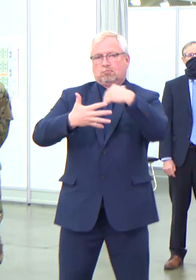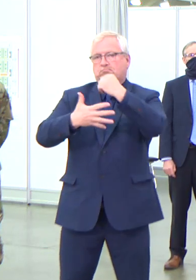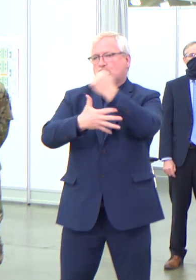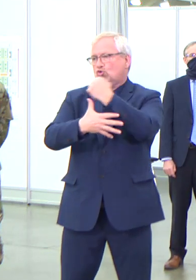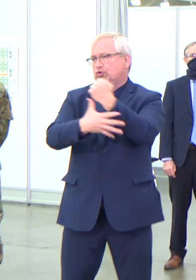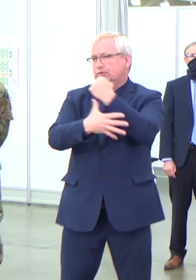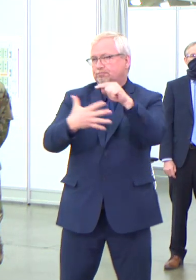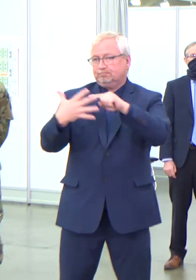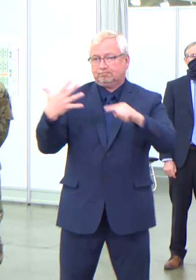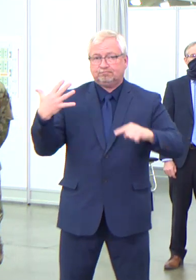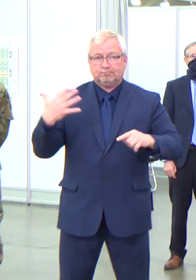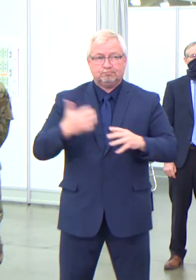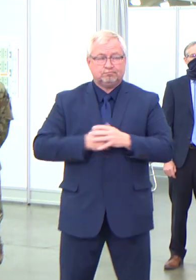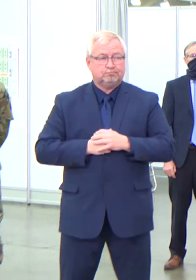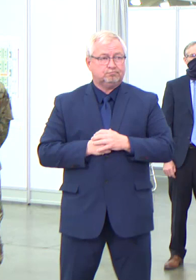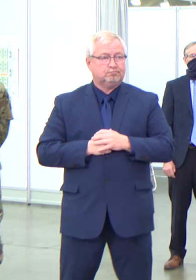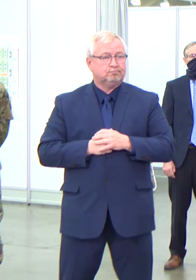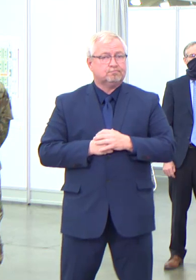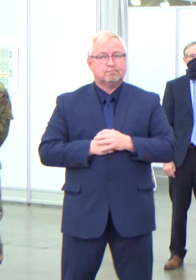and these 12 Maryland jurisdictions as priority areas.